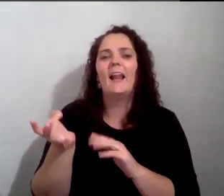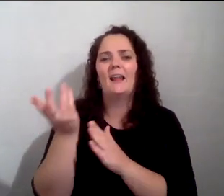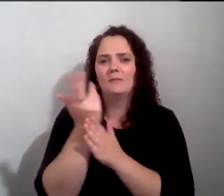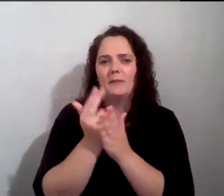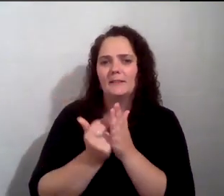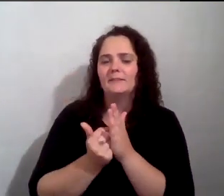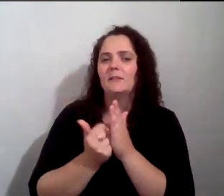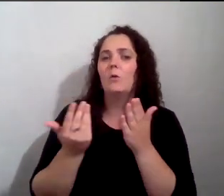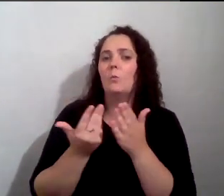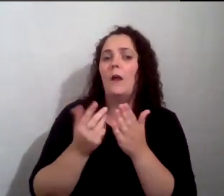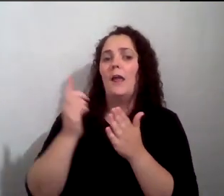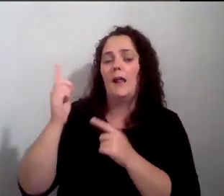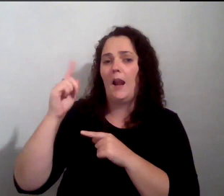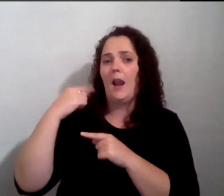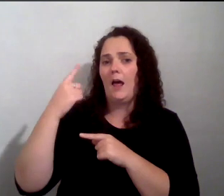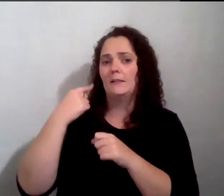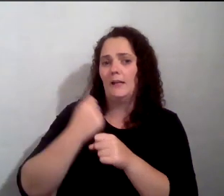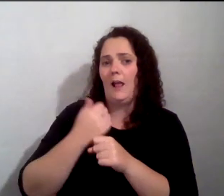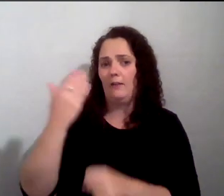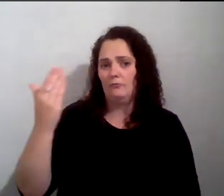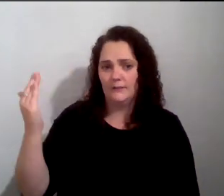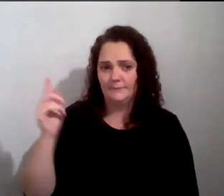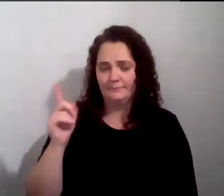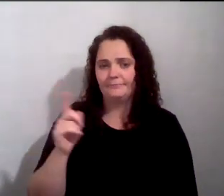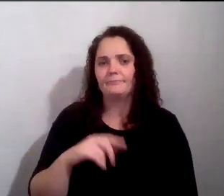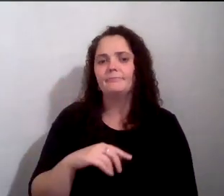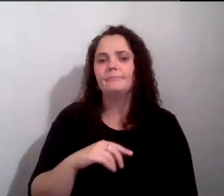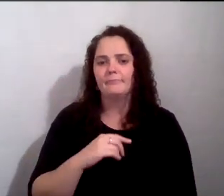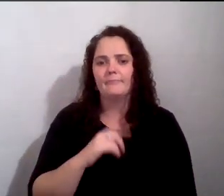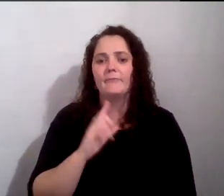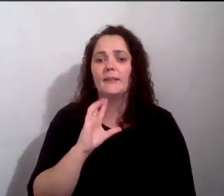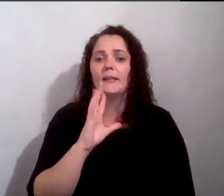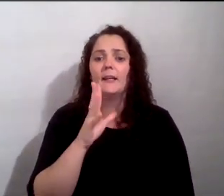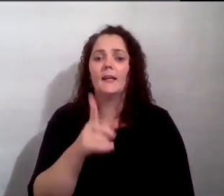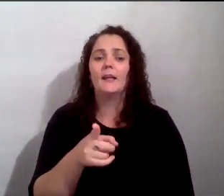there whilst he was studying at the Slade School which is not very far away